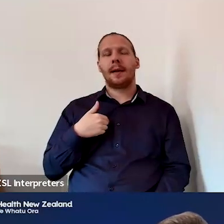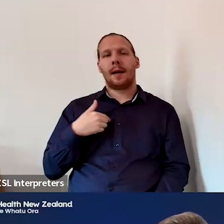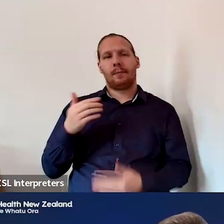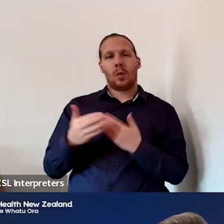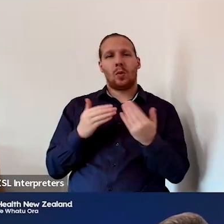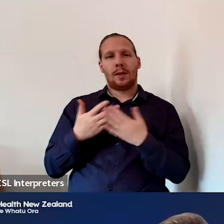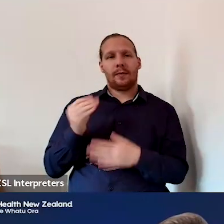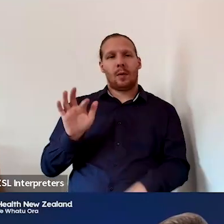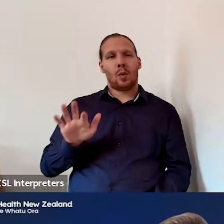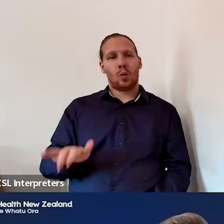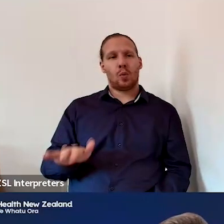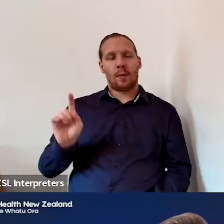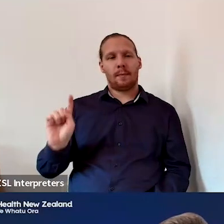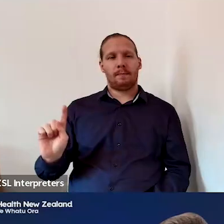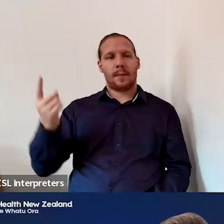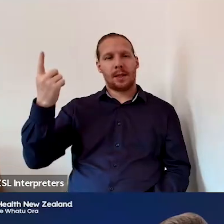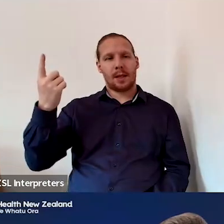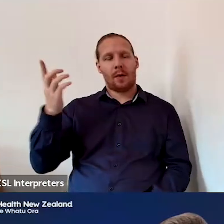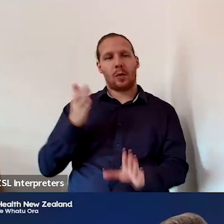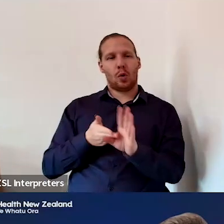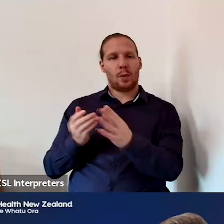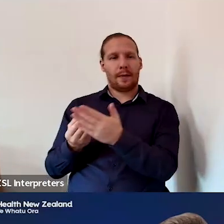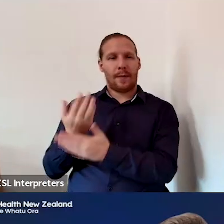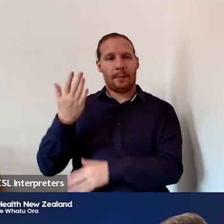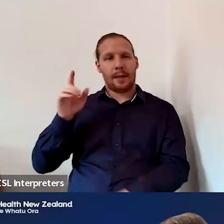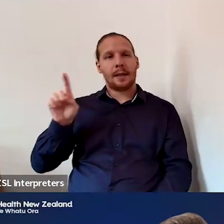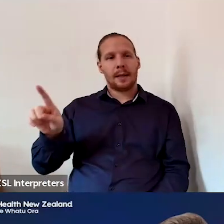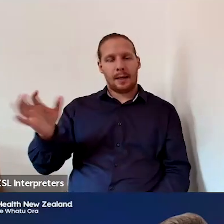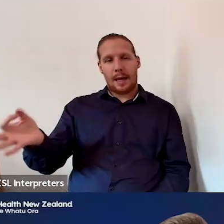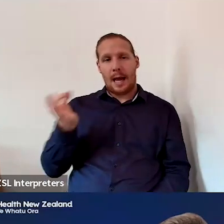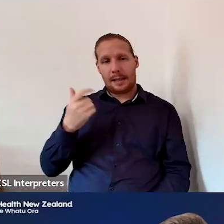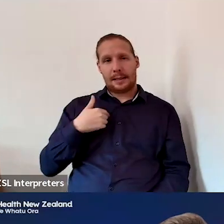And last year they asked us to contribute some topics